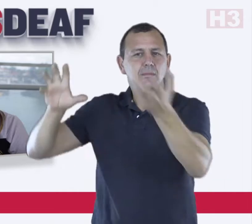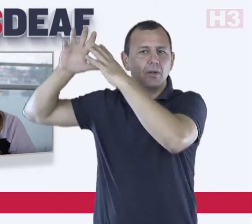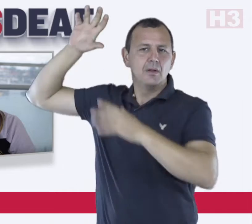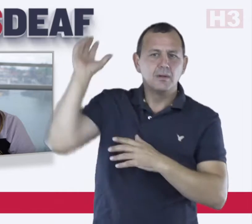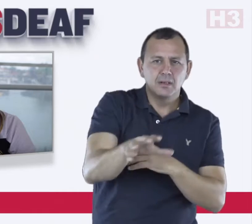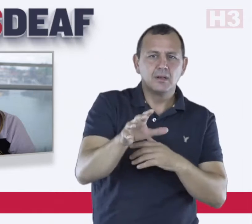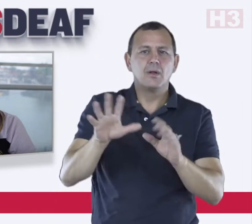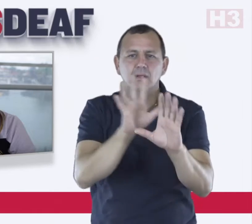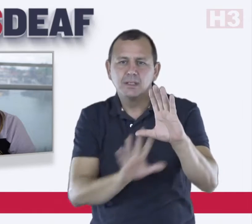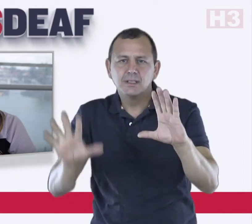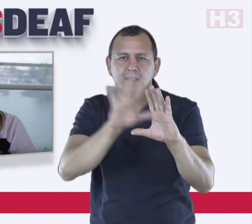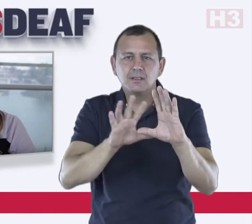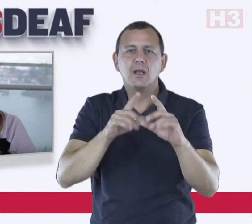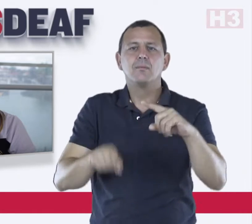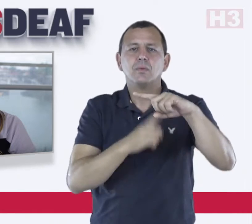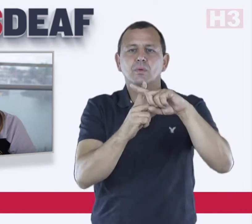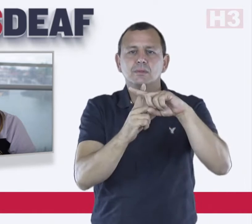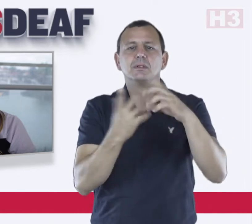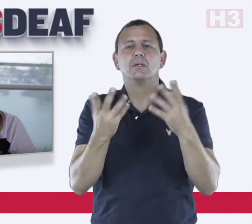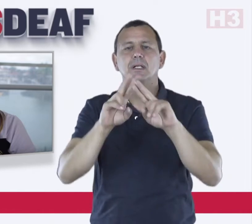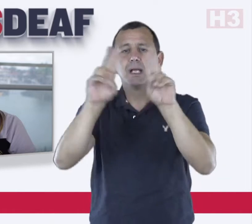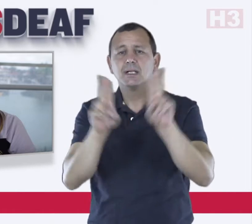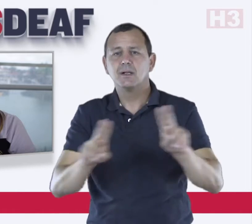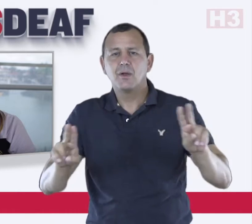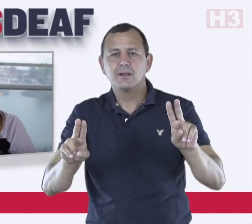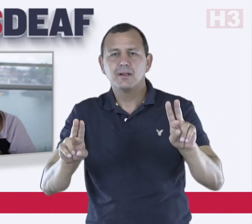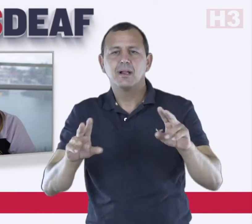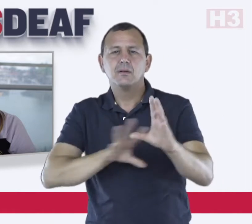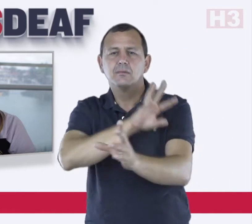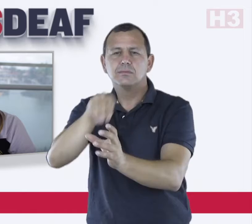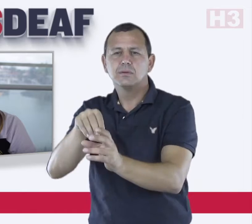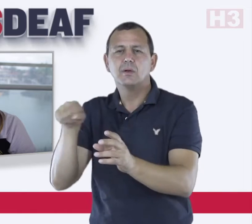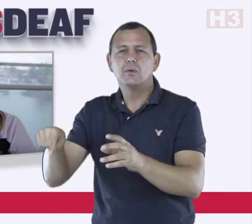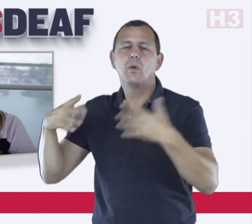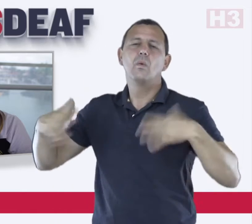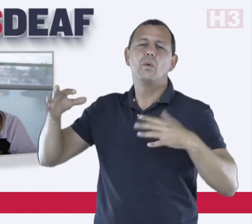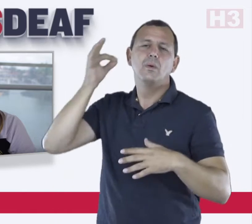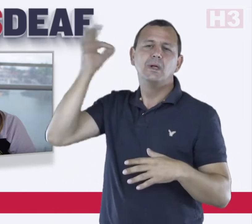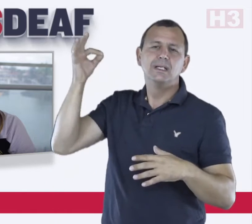water polo in both national and international levels